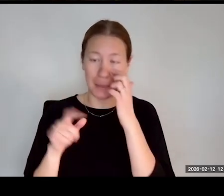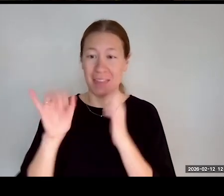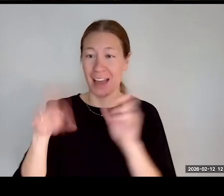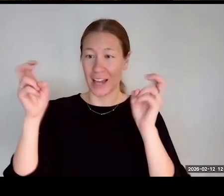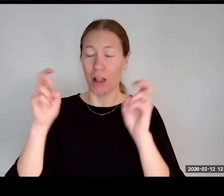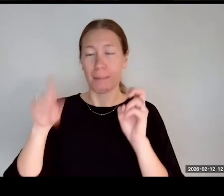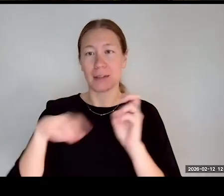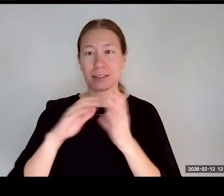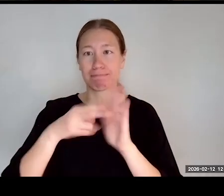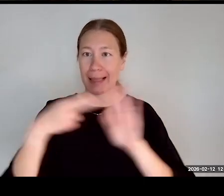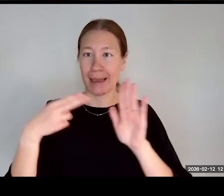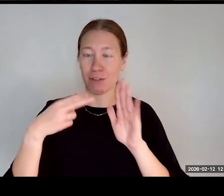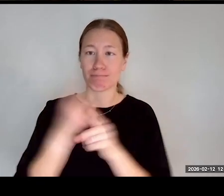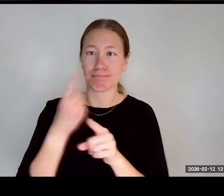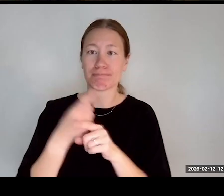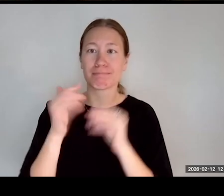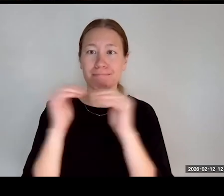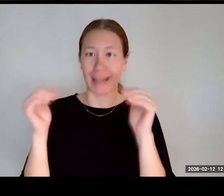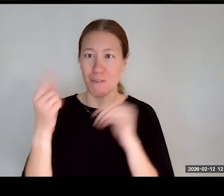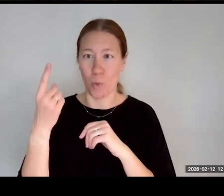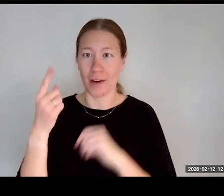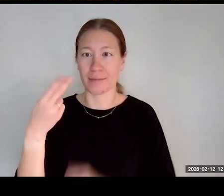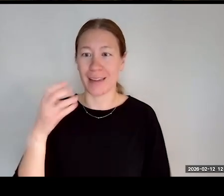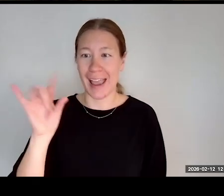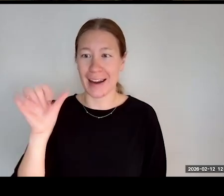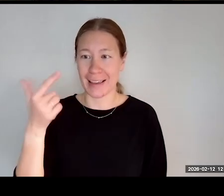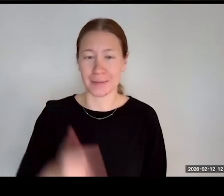so I can click to select that. Oh, it's selecting a little bit strangely,